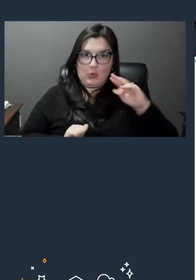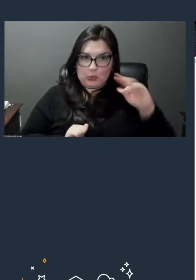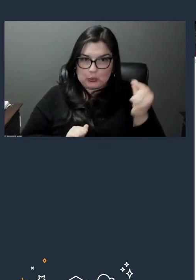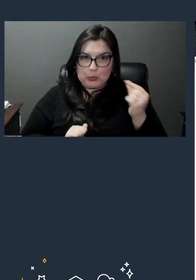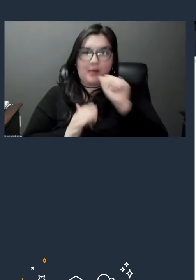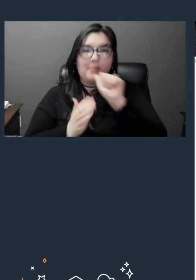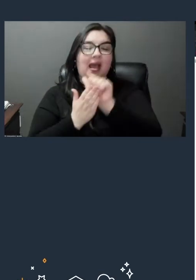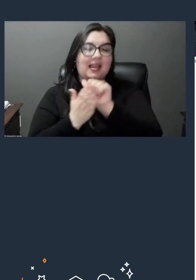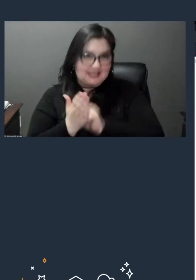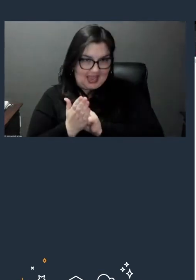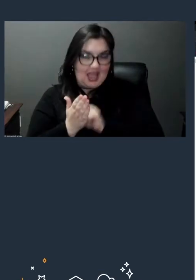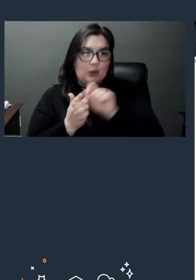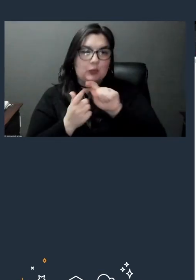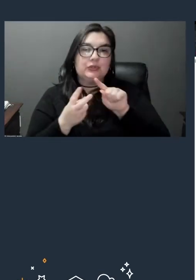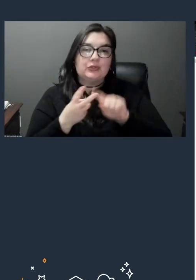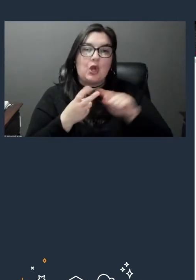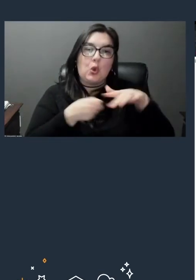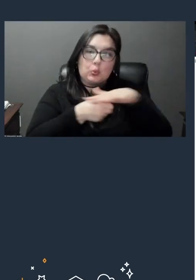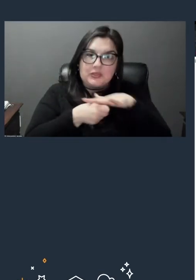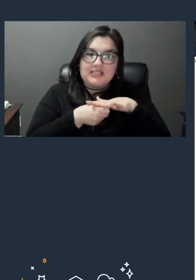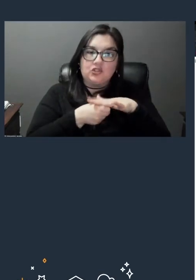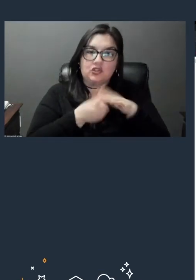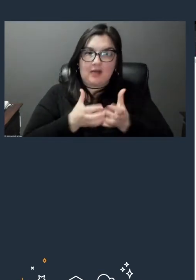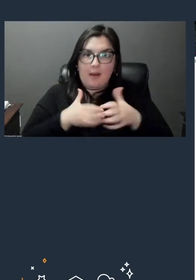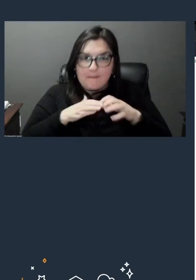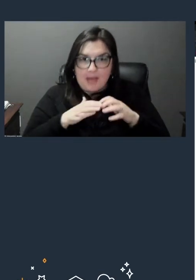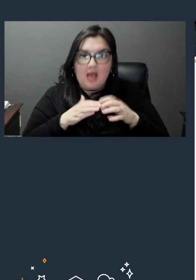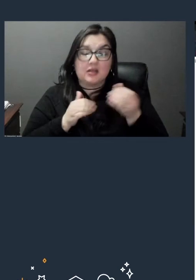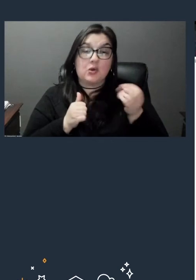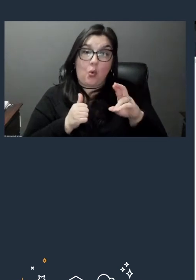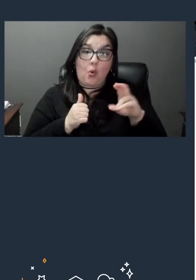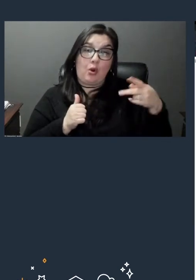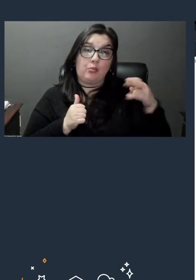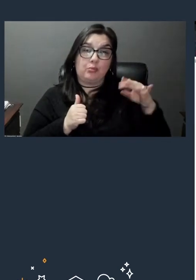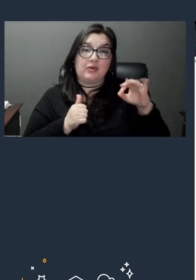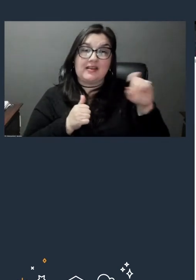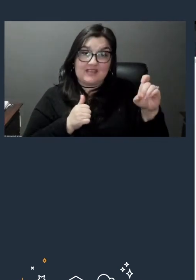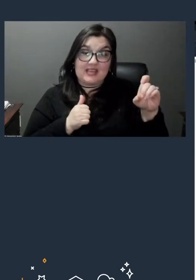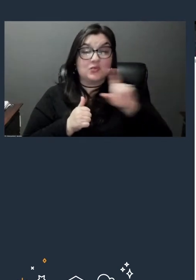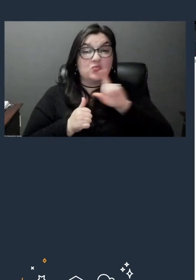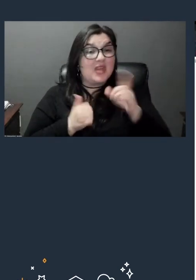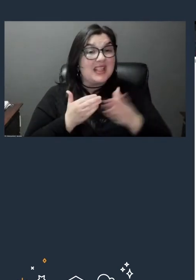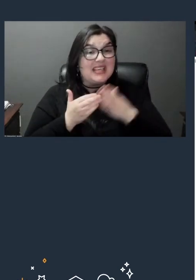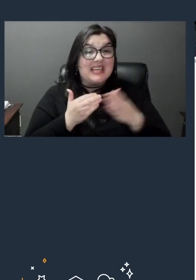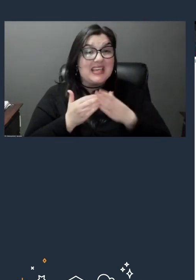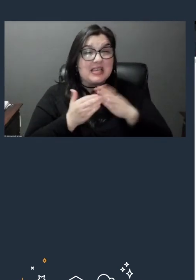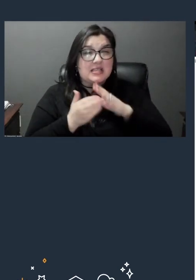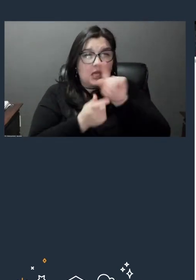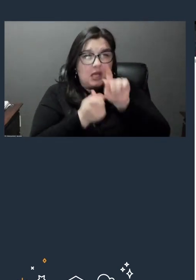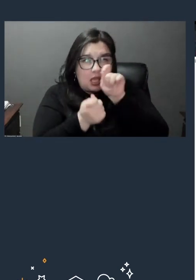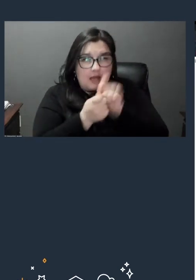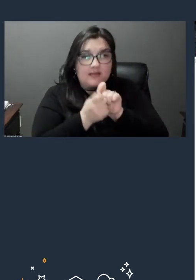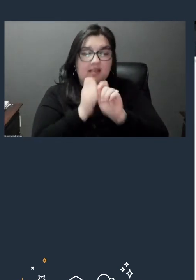region, bucket and even prefix. So it's really easy to pinpoint and remediate and encrypt those objects.